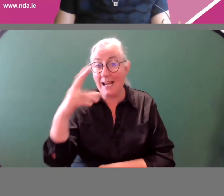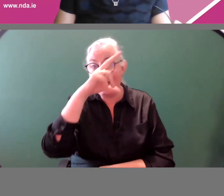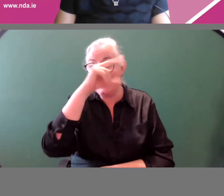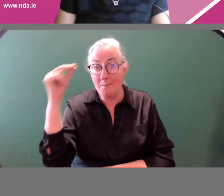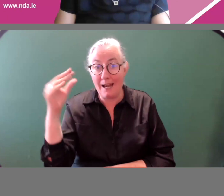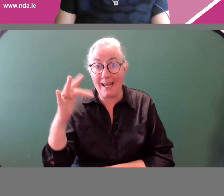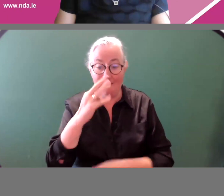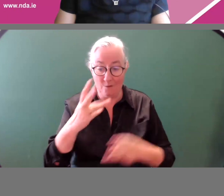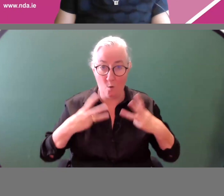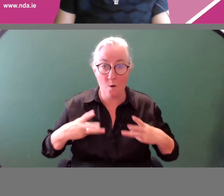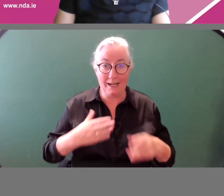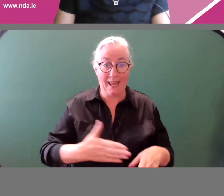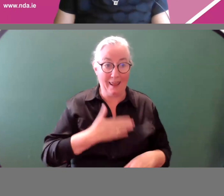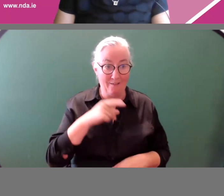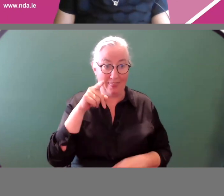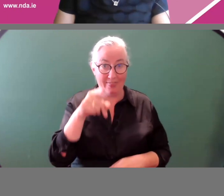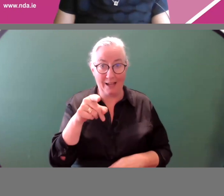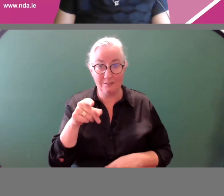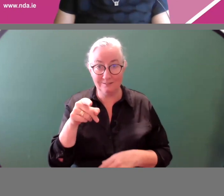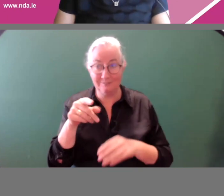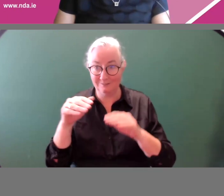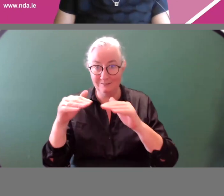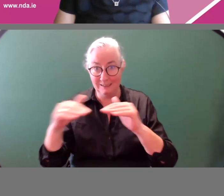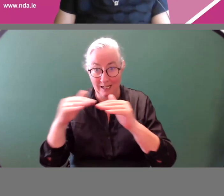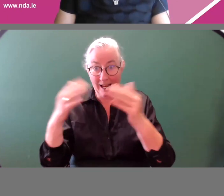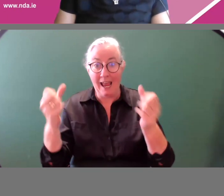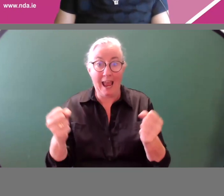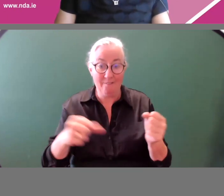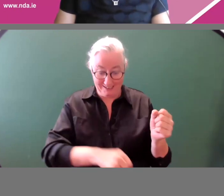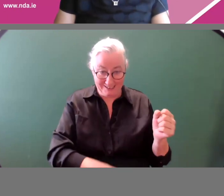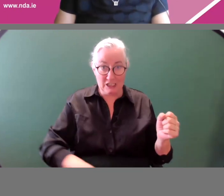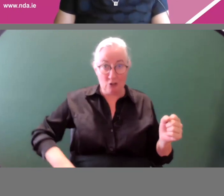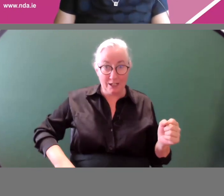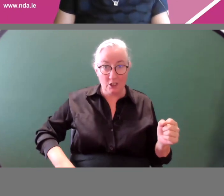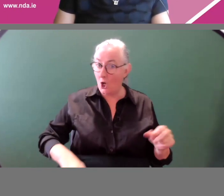living in this unit ended up having a caesarean section they would have been told no lifting for